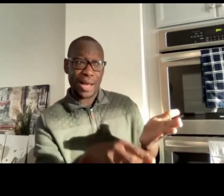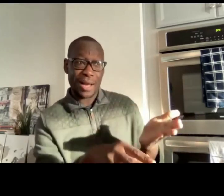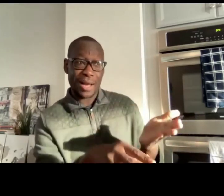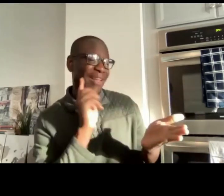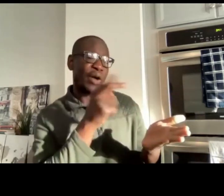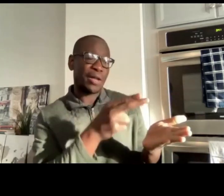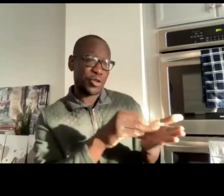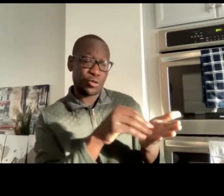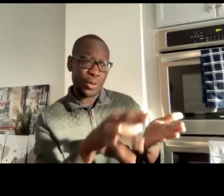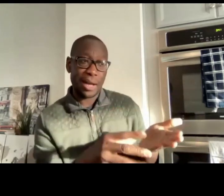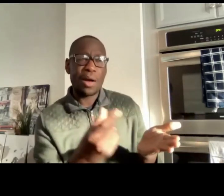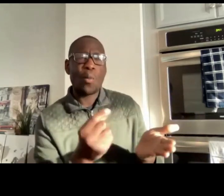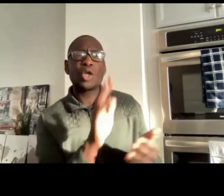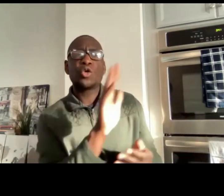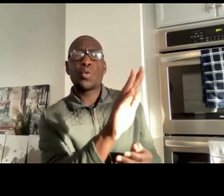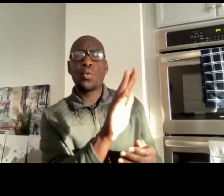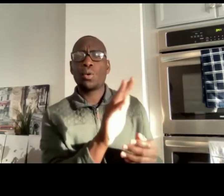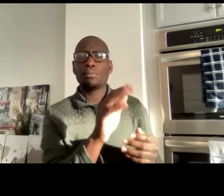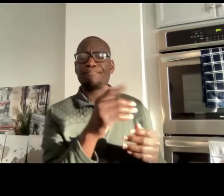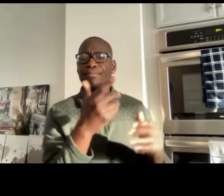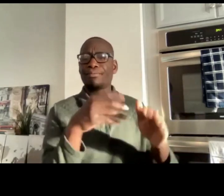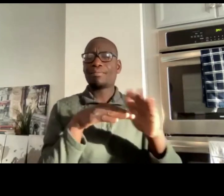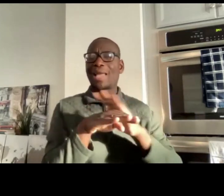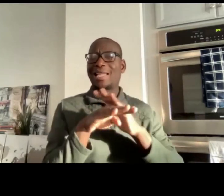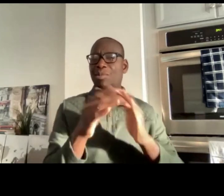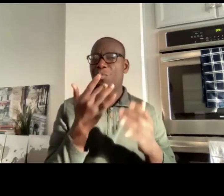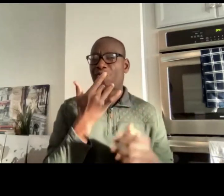to check with the student individually. Your deaf or hard of hearing student, you have to ask them,